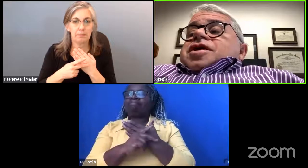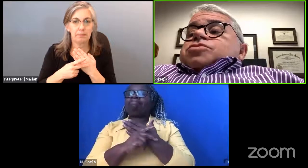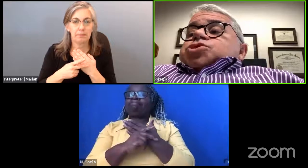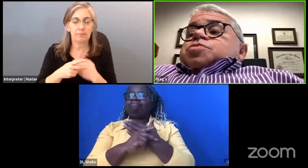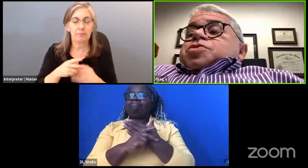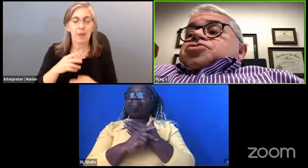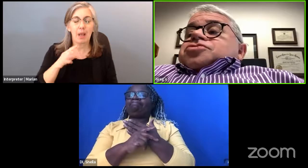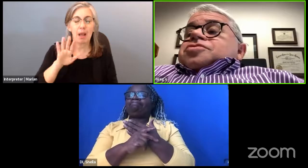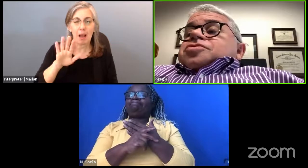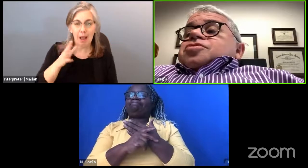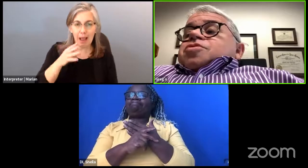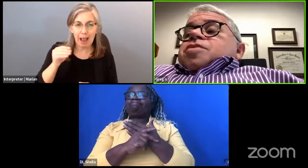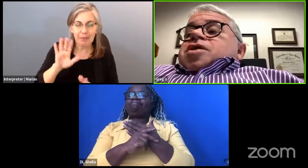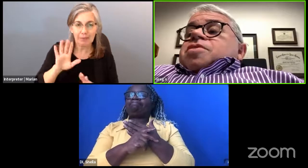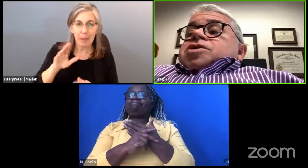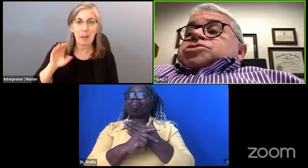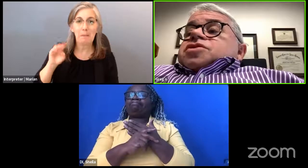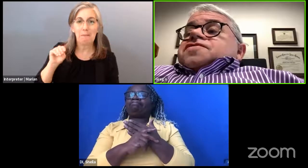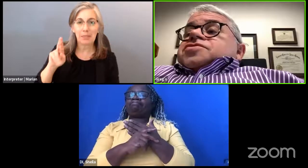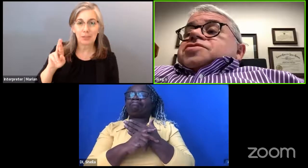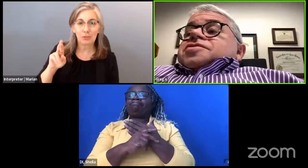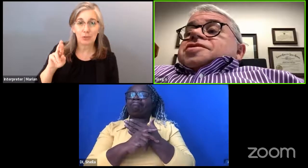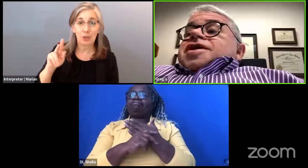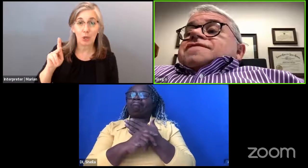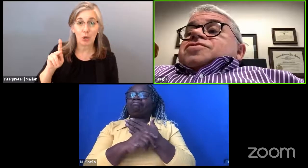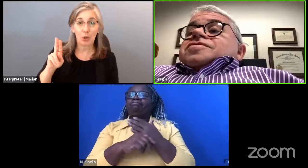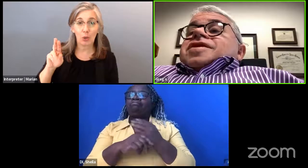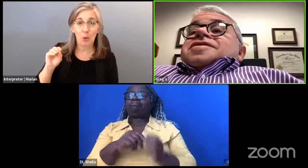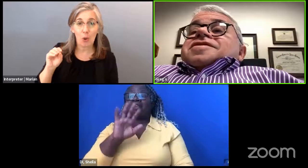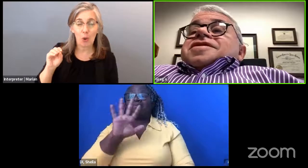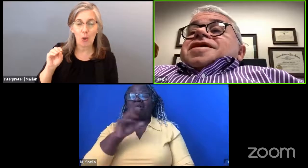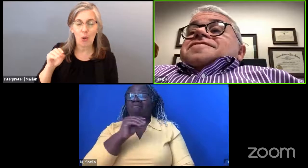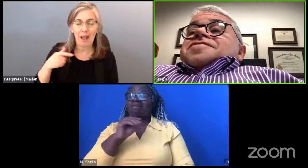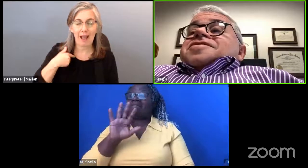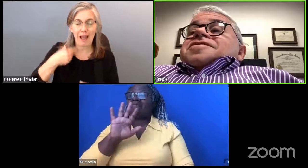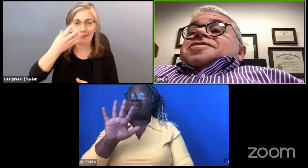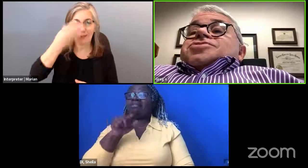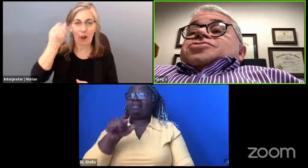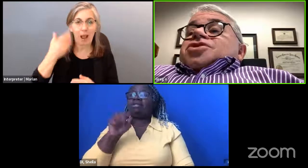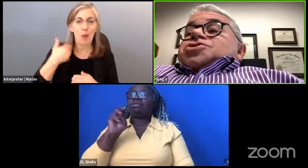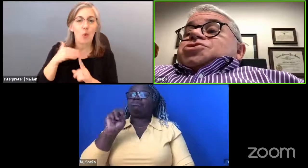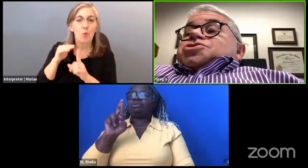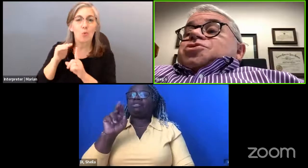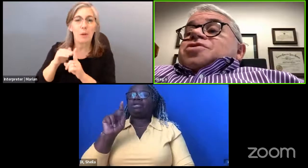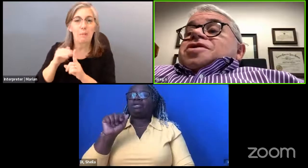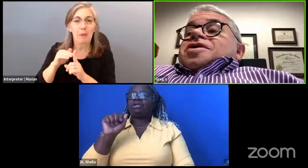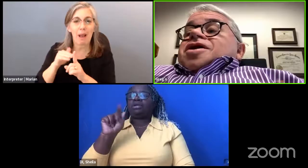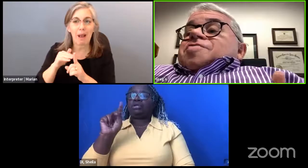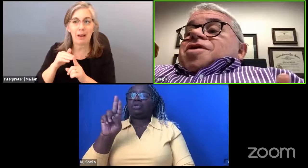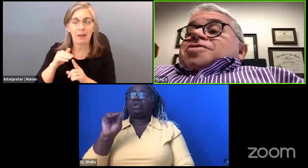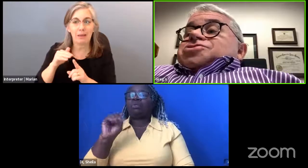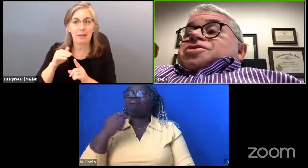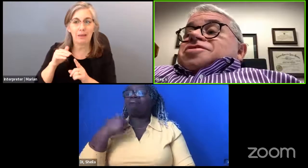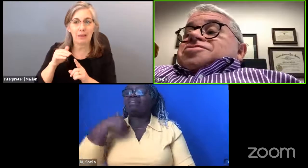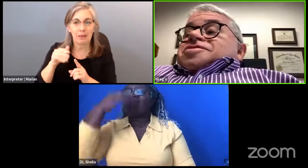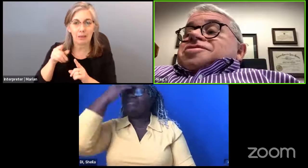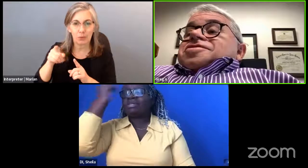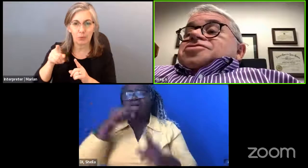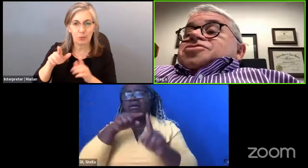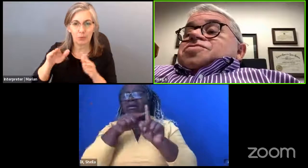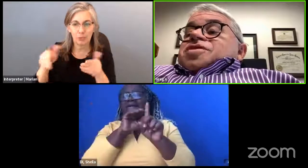I was supposed to remind myself to have you have an introduction, so I apologize.